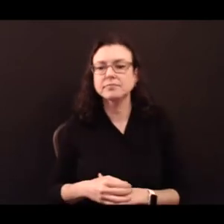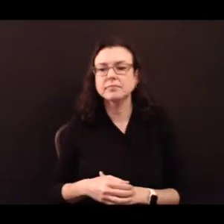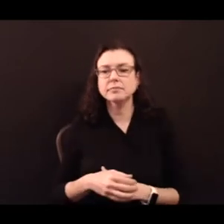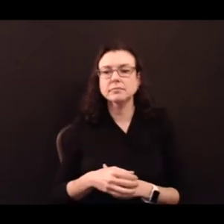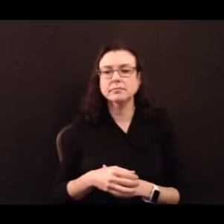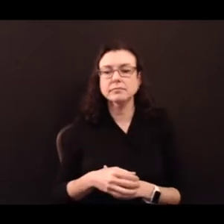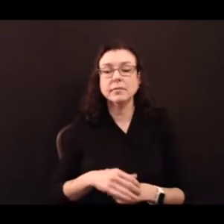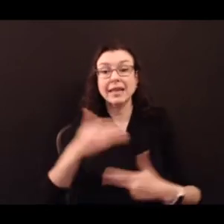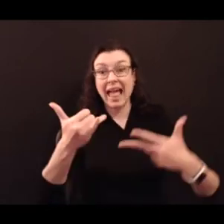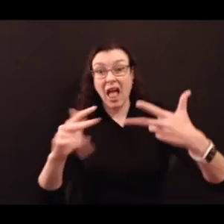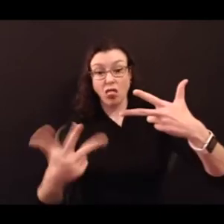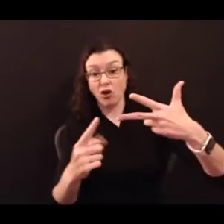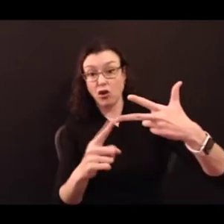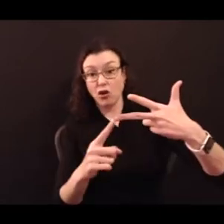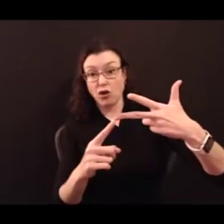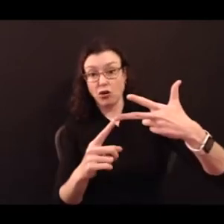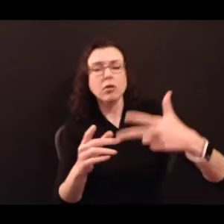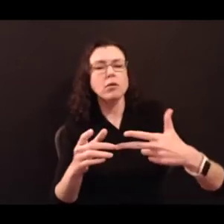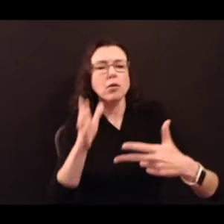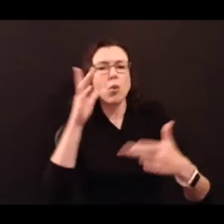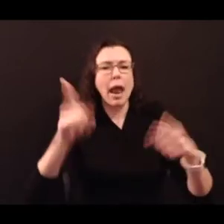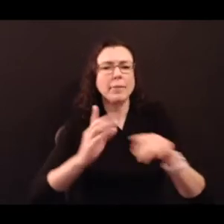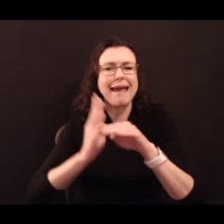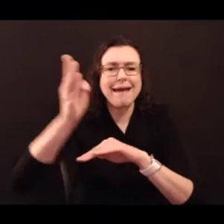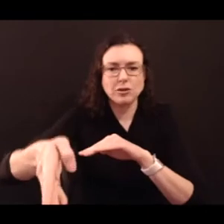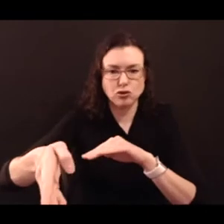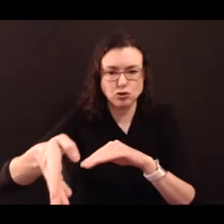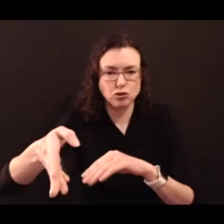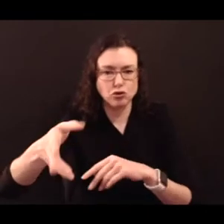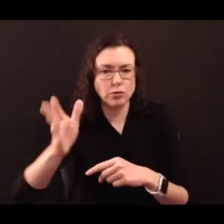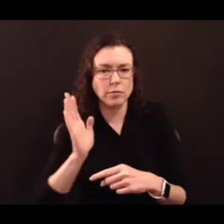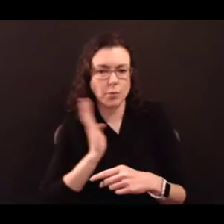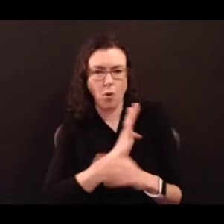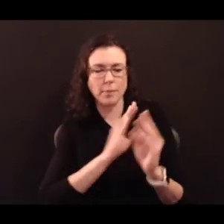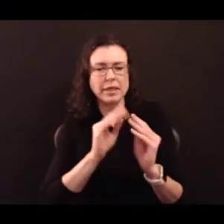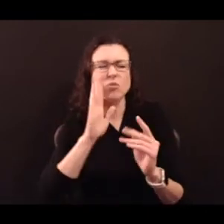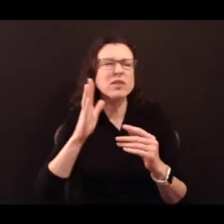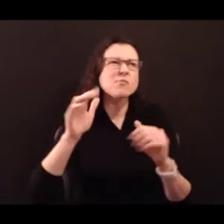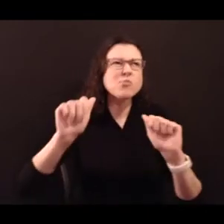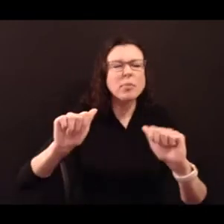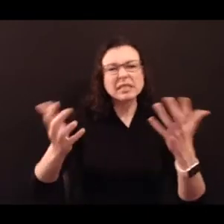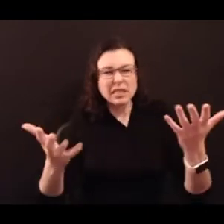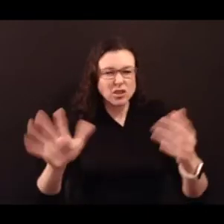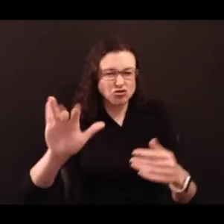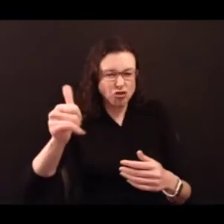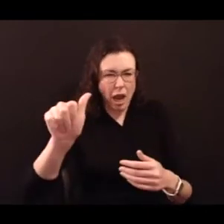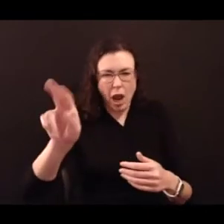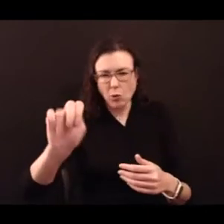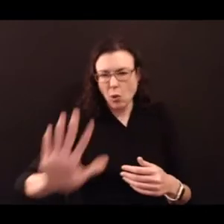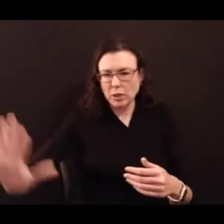Now, the third activity will happen after the board meeting, likely around January.